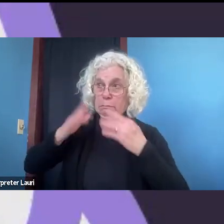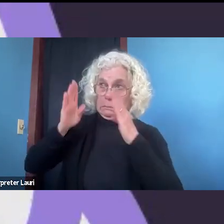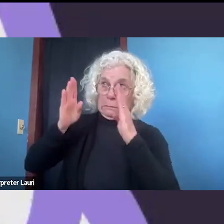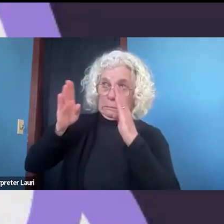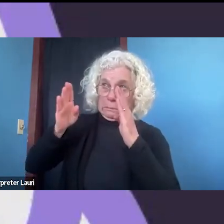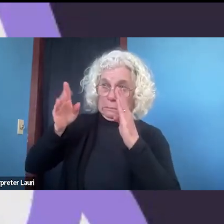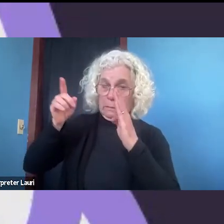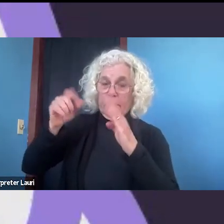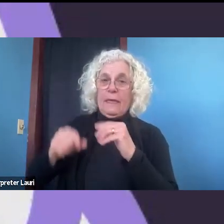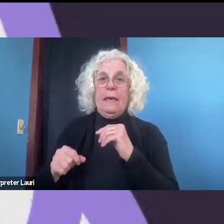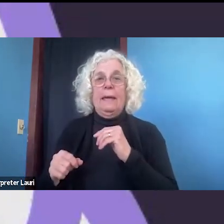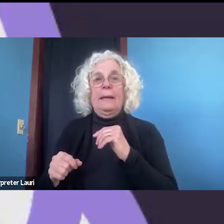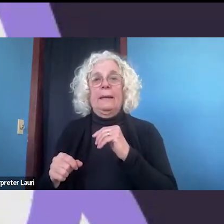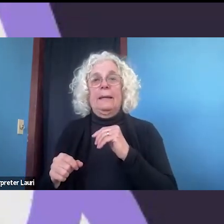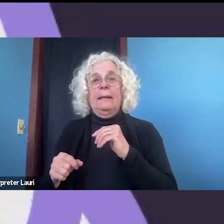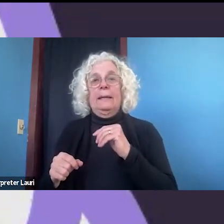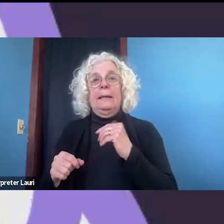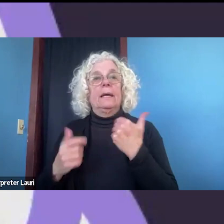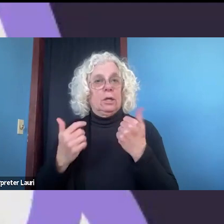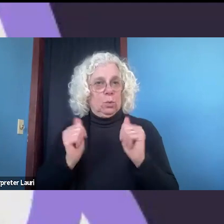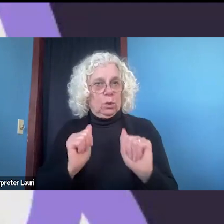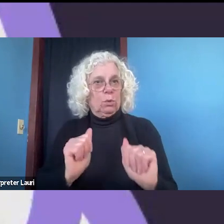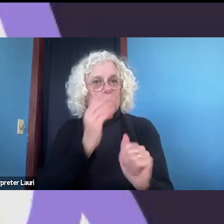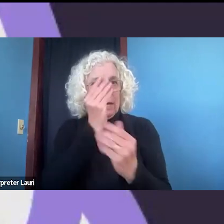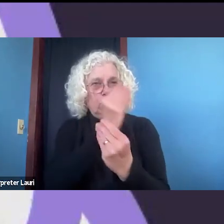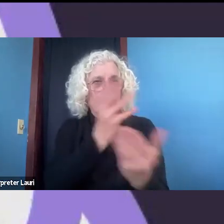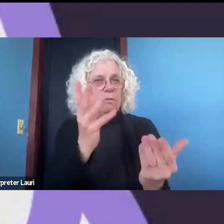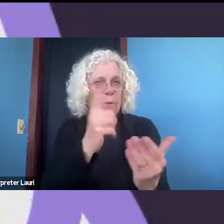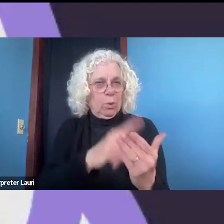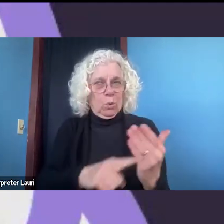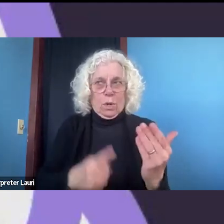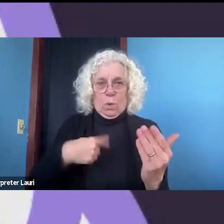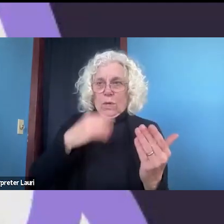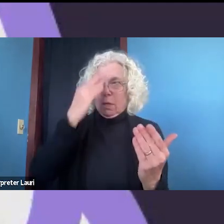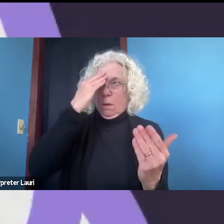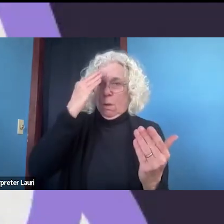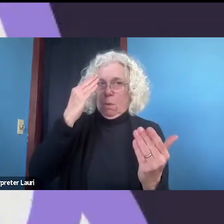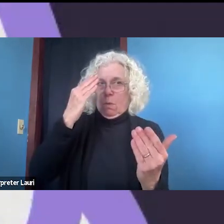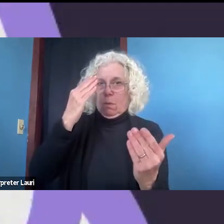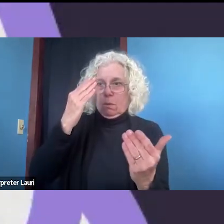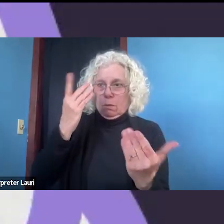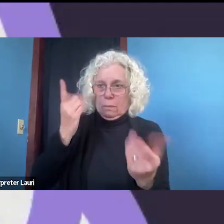And, we will do our best to share what we know in the coming weeks. Thank you all.